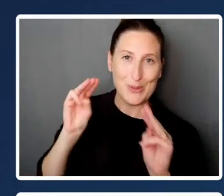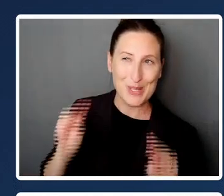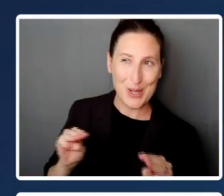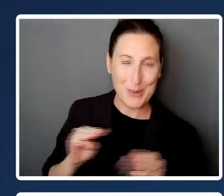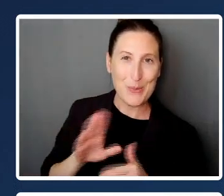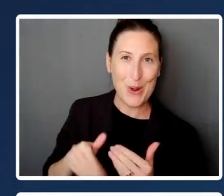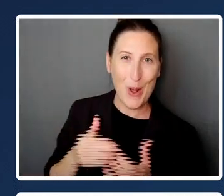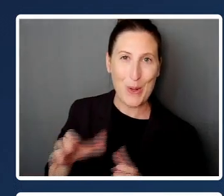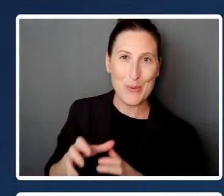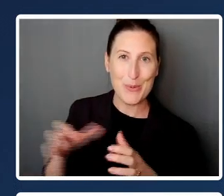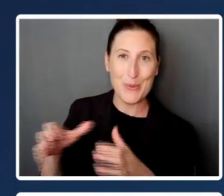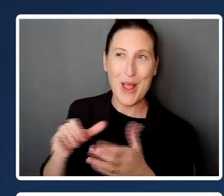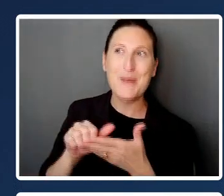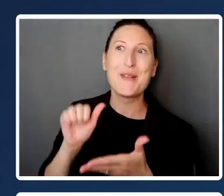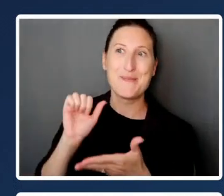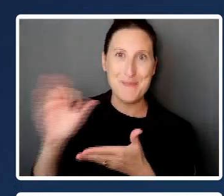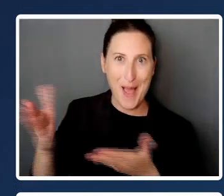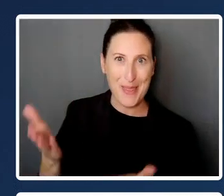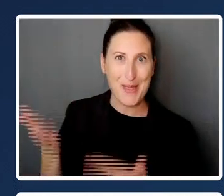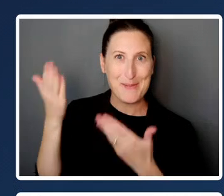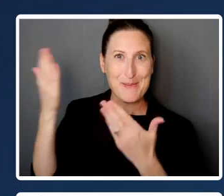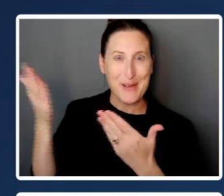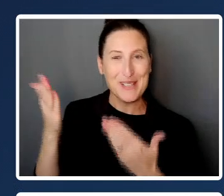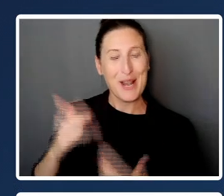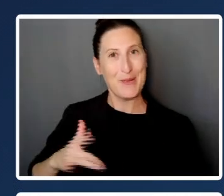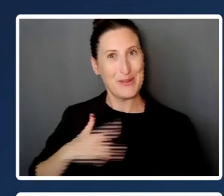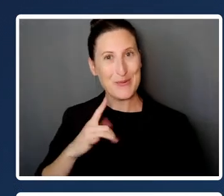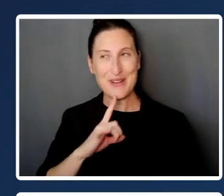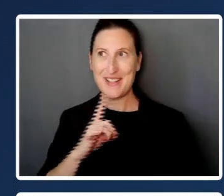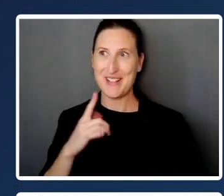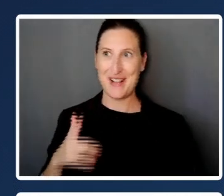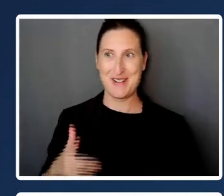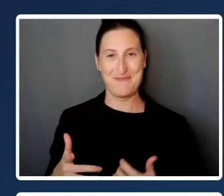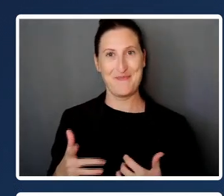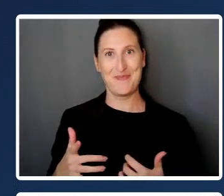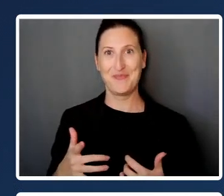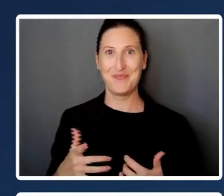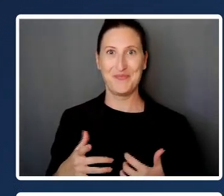was a really, really emotional moment for all of us. And I think they just -- I think they truly